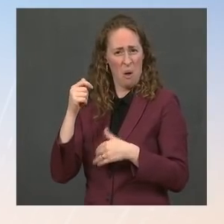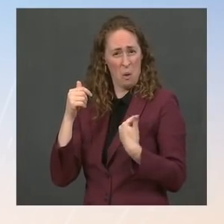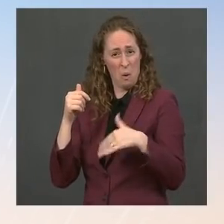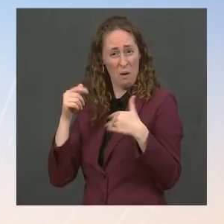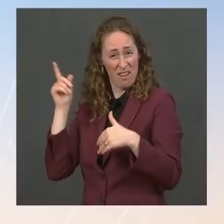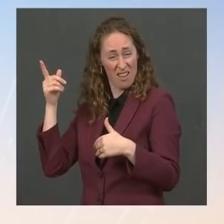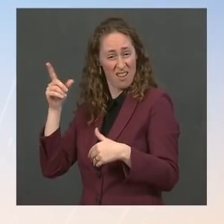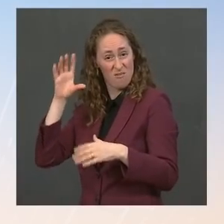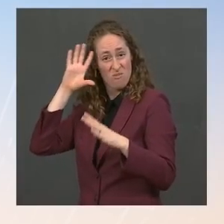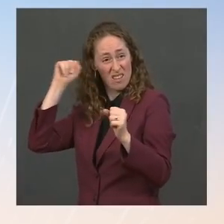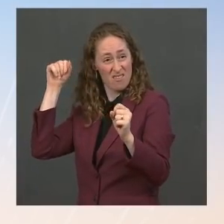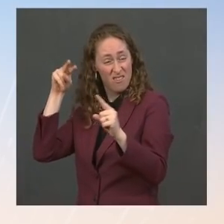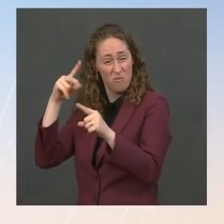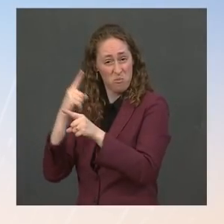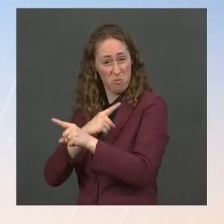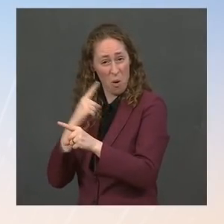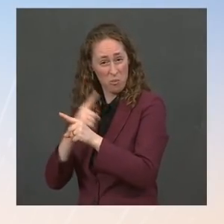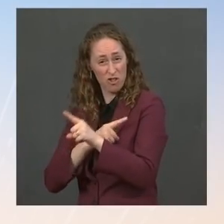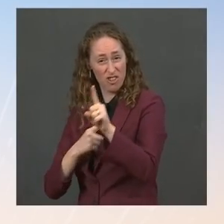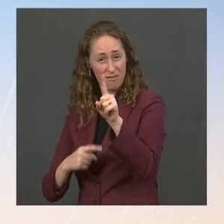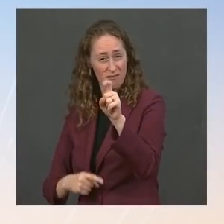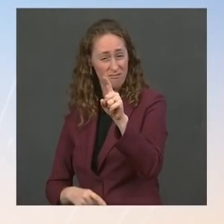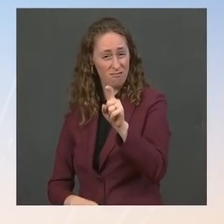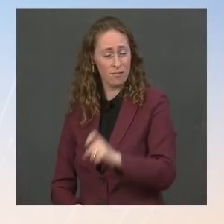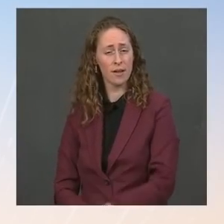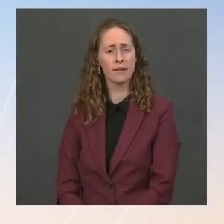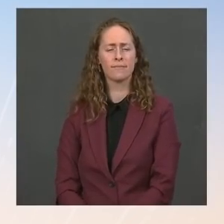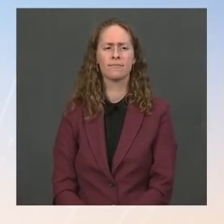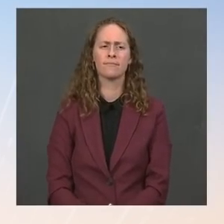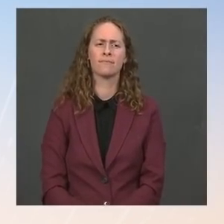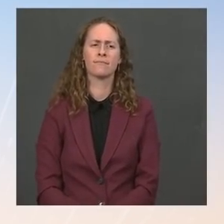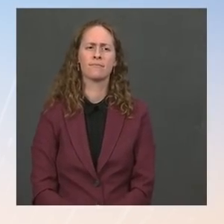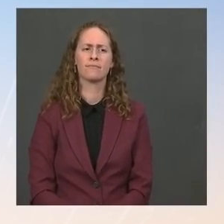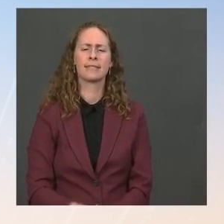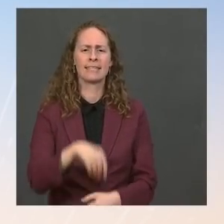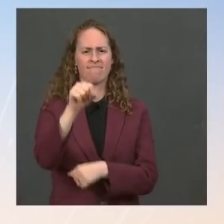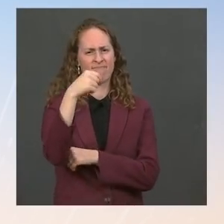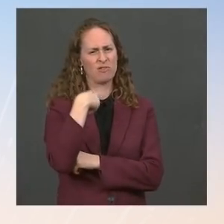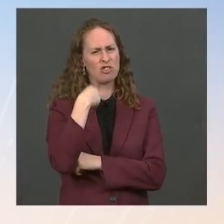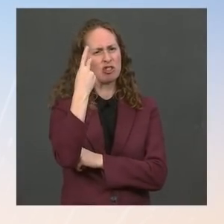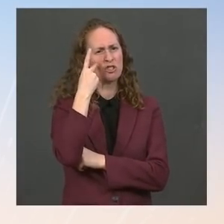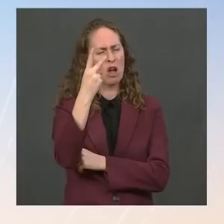Ms Psaki: Yeah, understandably so. I -- I've seen some of the footage. I don't have the full context.